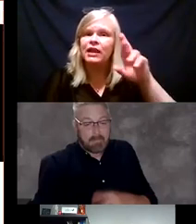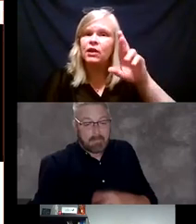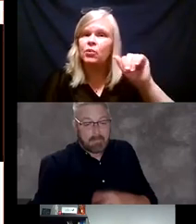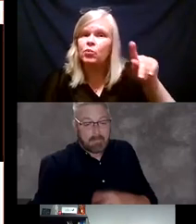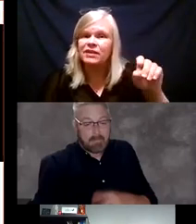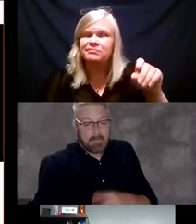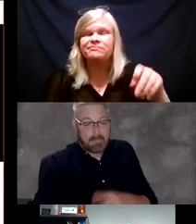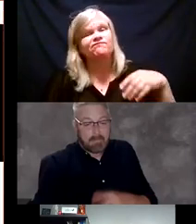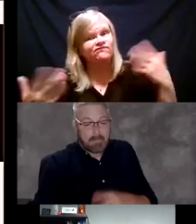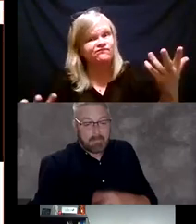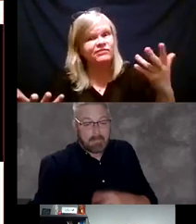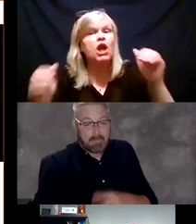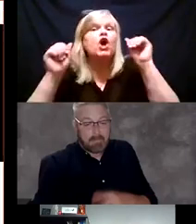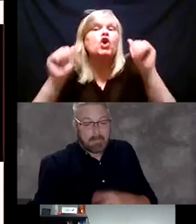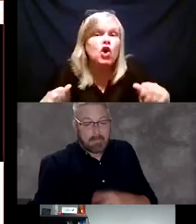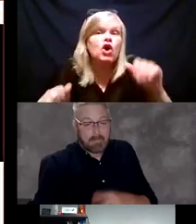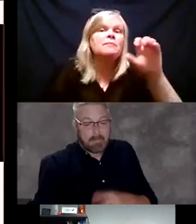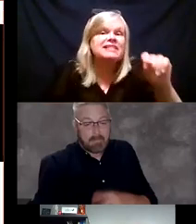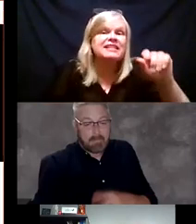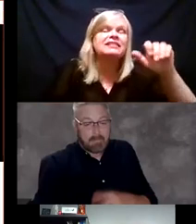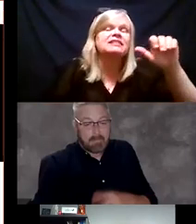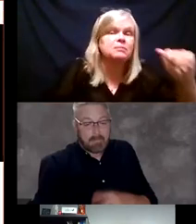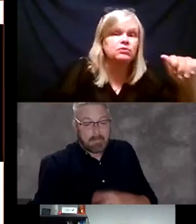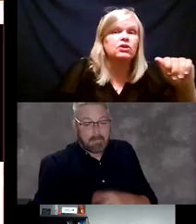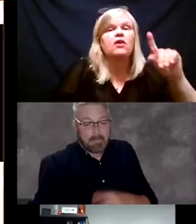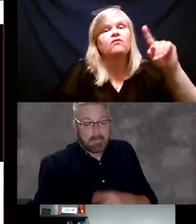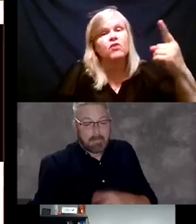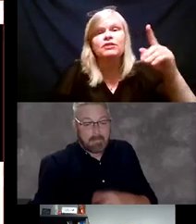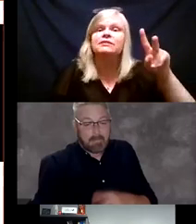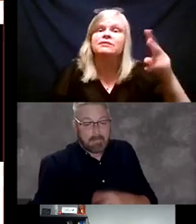BE SEXUAL ABUSE IN THE 1ST DEGREE, 2ND DEGREE OR 3RD